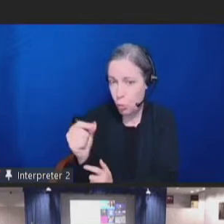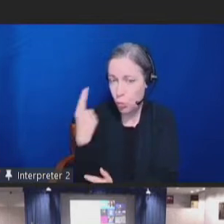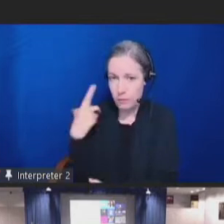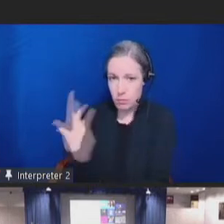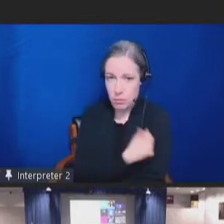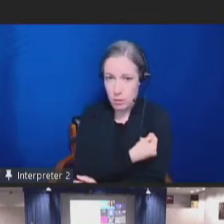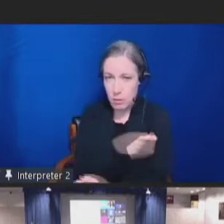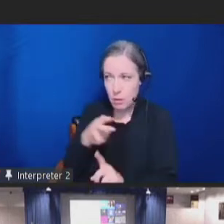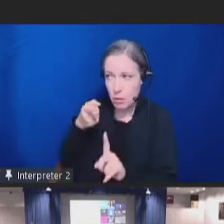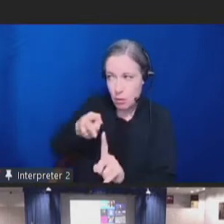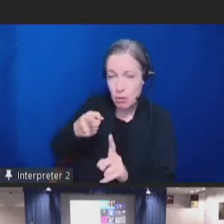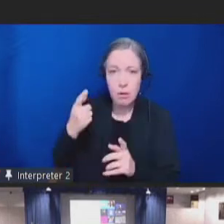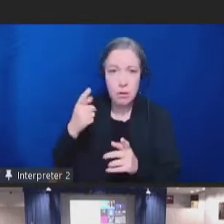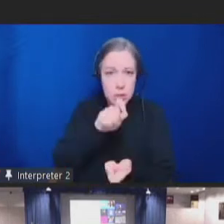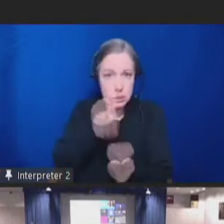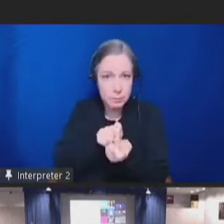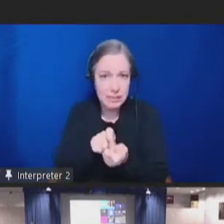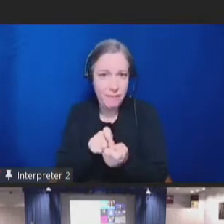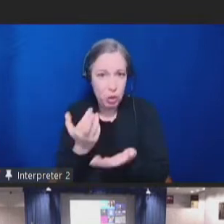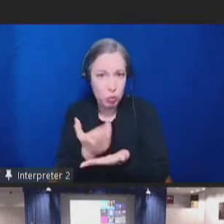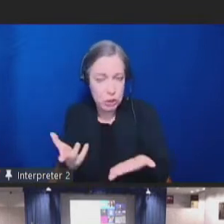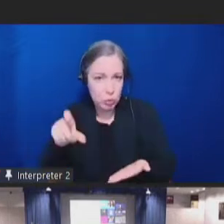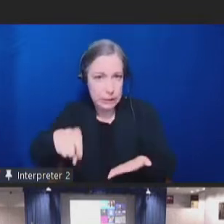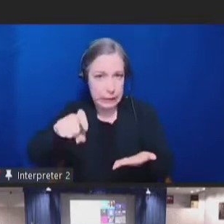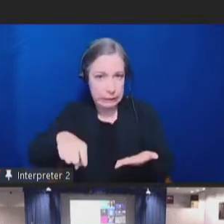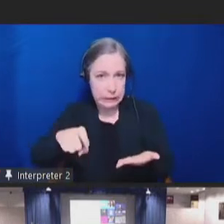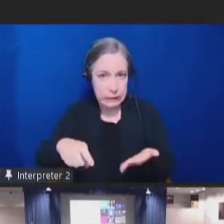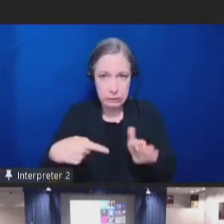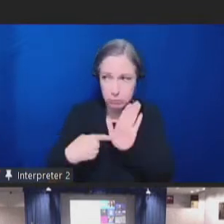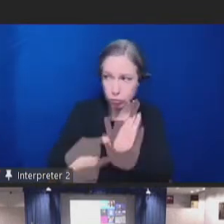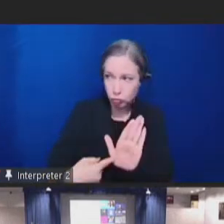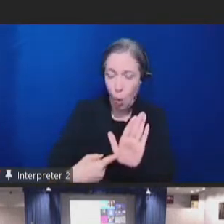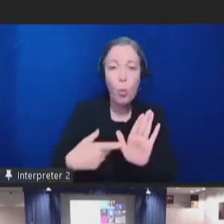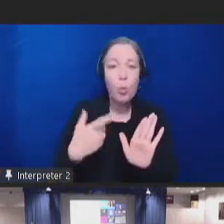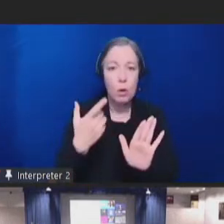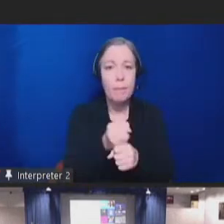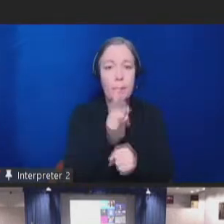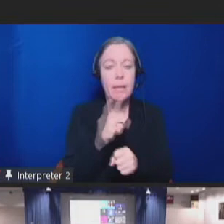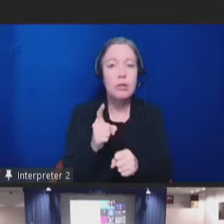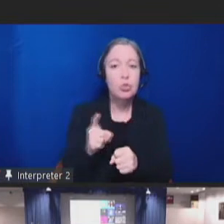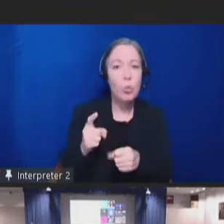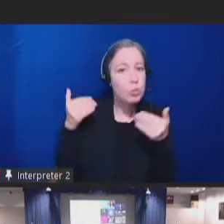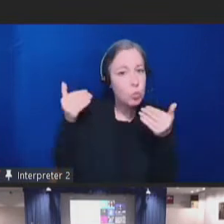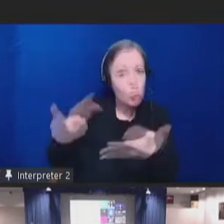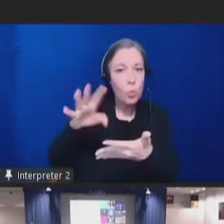resources that they need to find an appointment near them for themselves and their families.